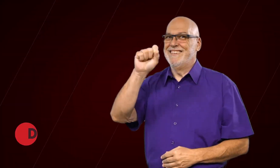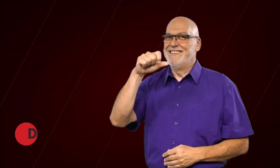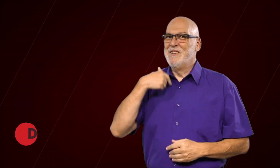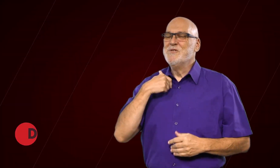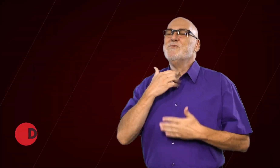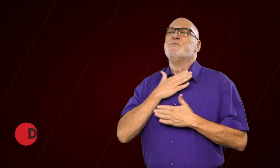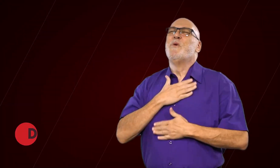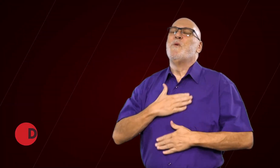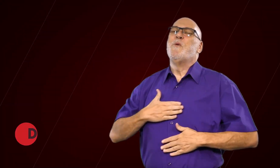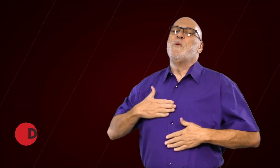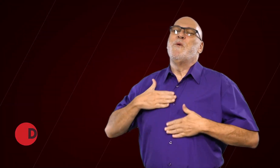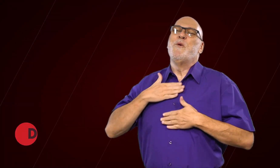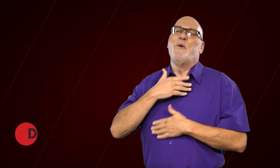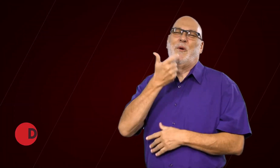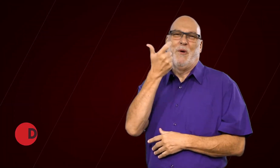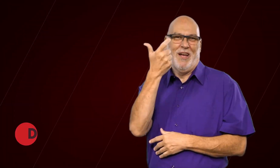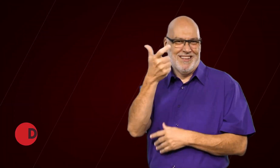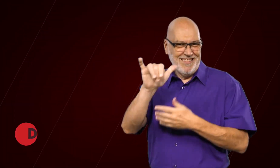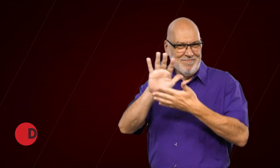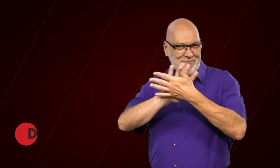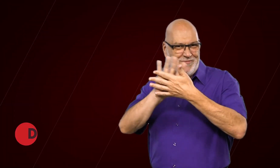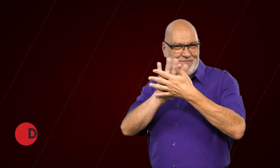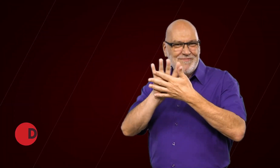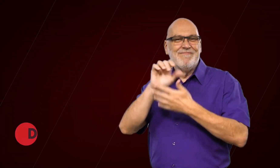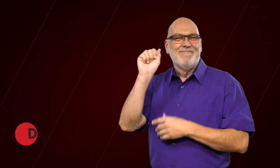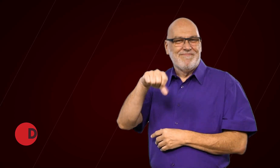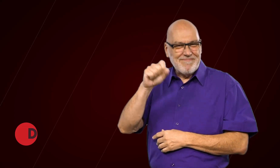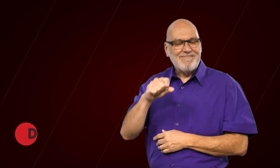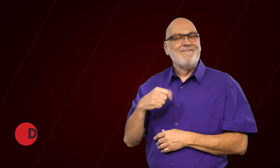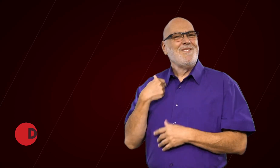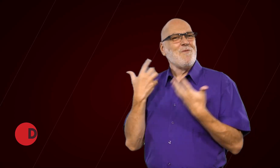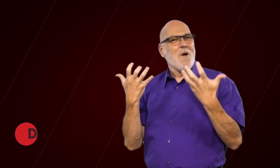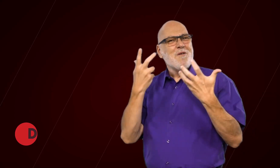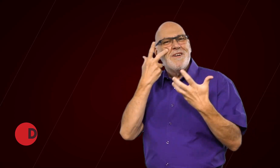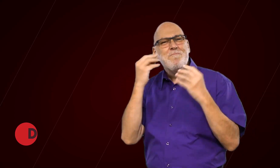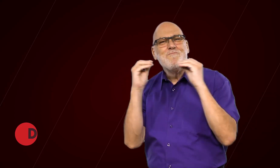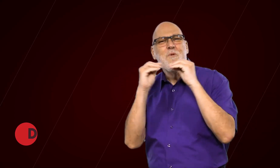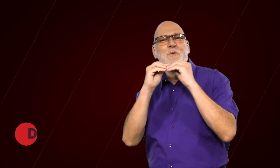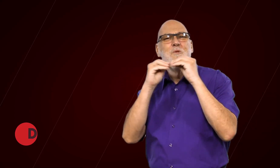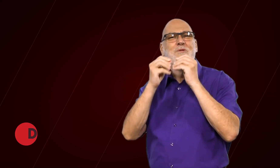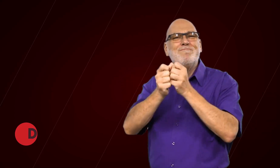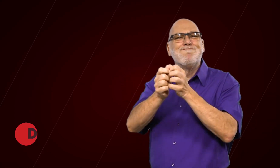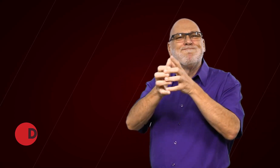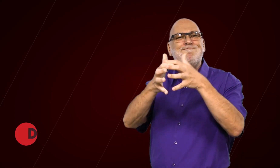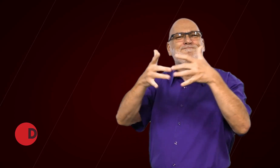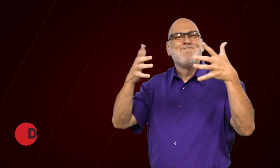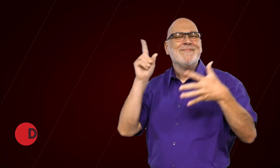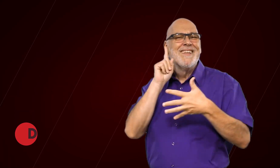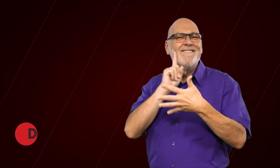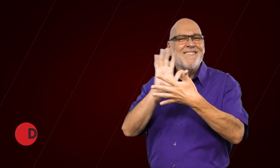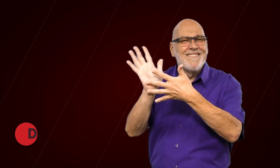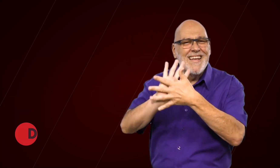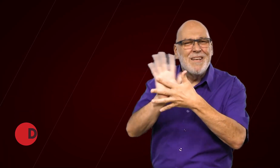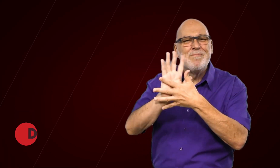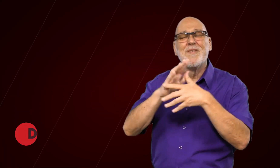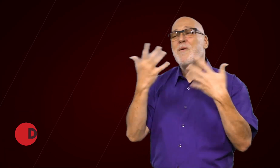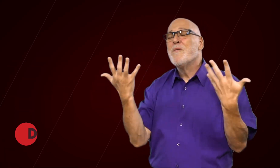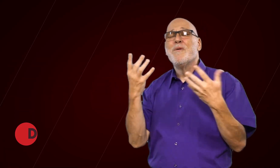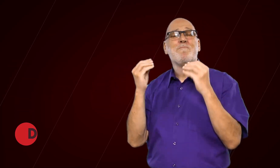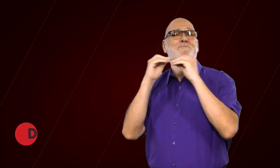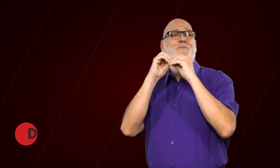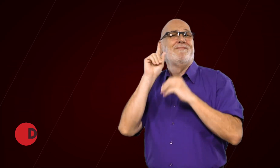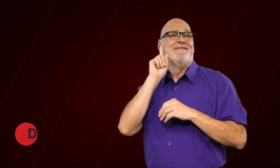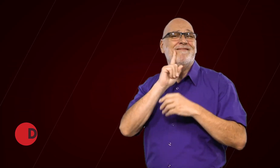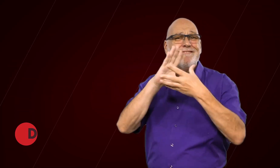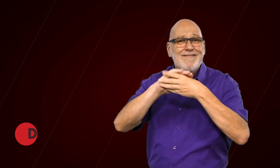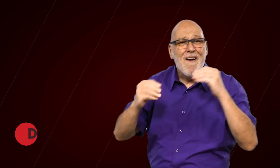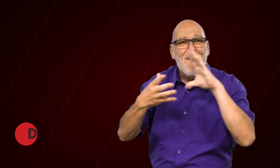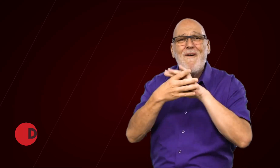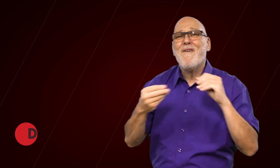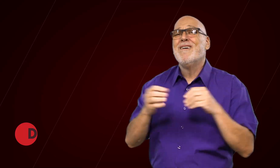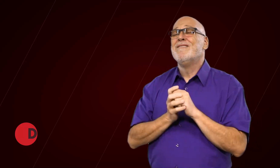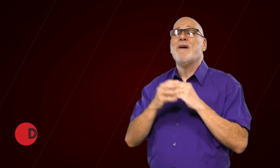[Anselmo]: Yes and I enjoyed it! We all want to see more Deaf films, more Deaf